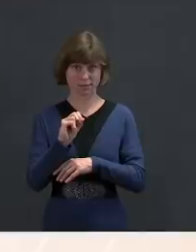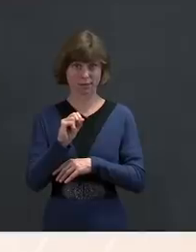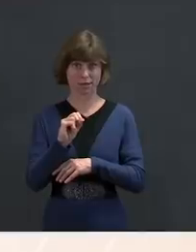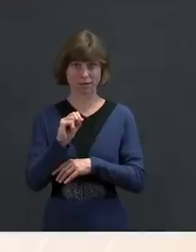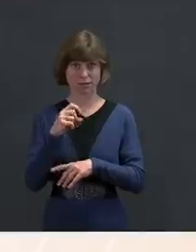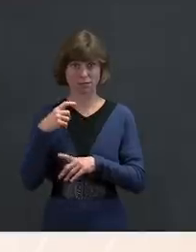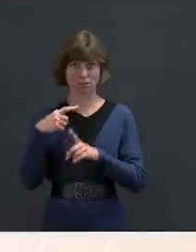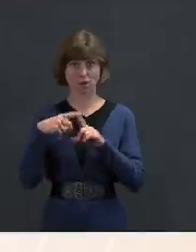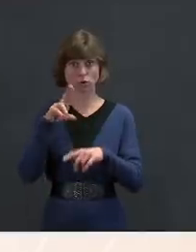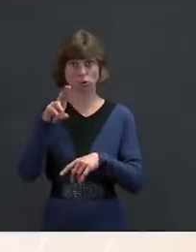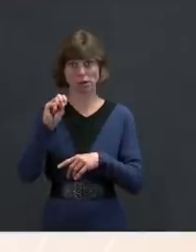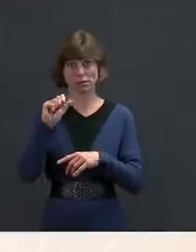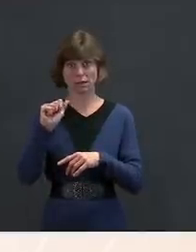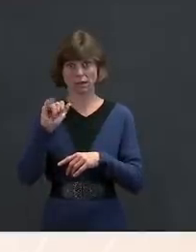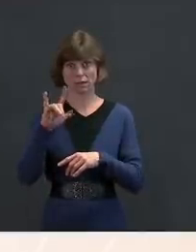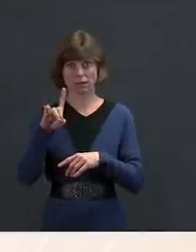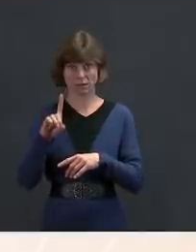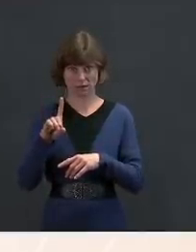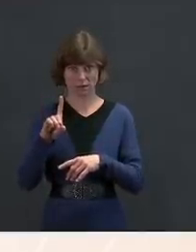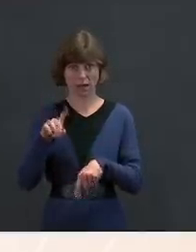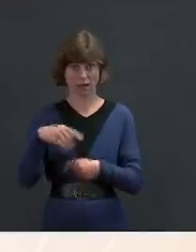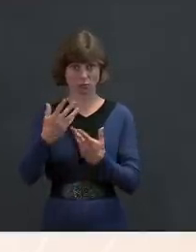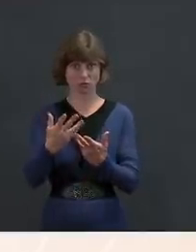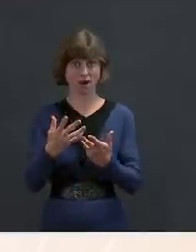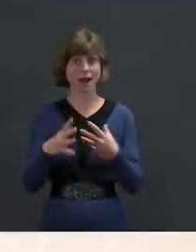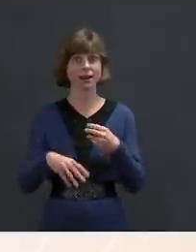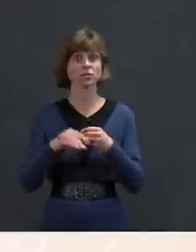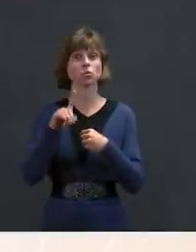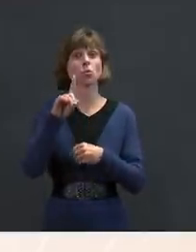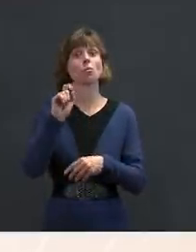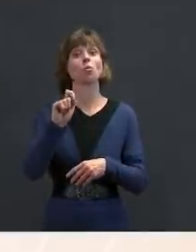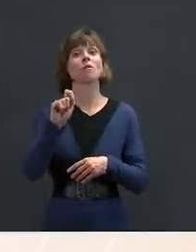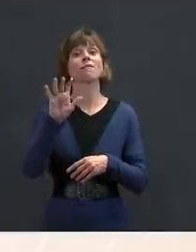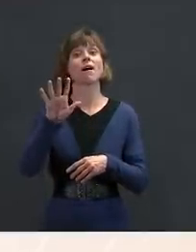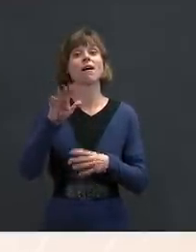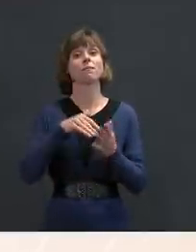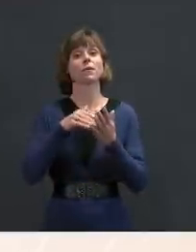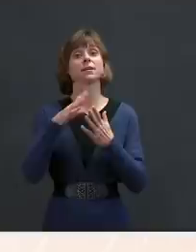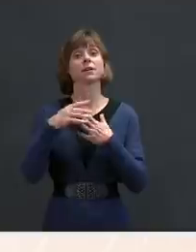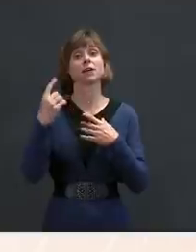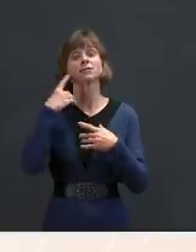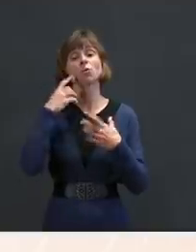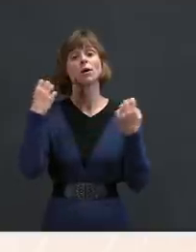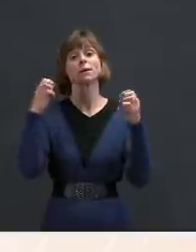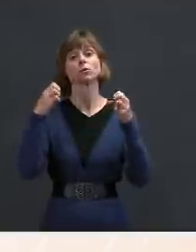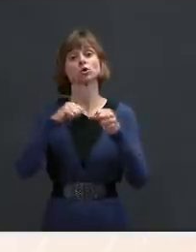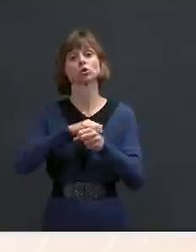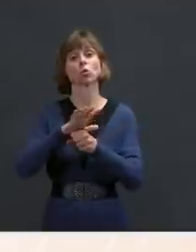announced it has delivered an addit- -- $1.5 million for emergency COVID-19 response in Brazil.